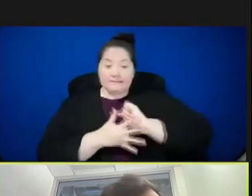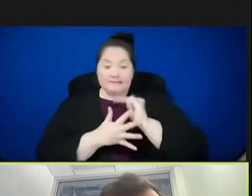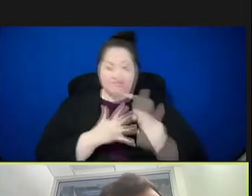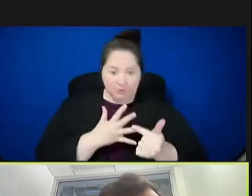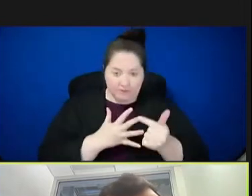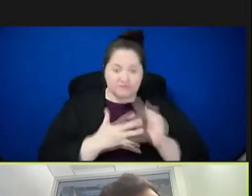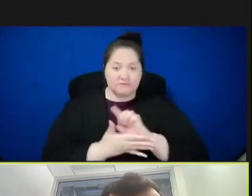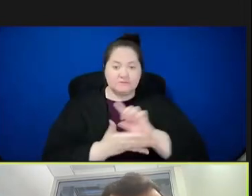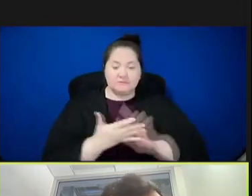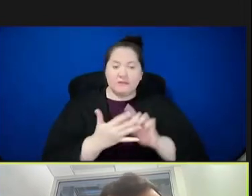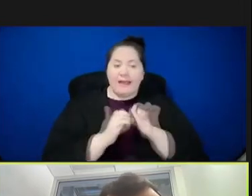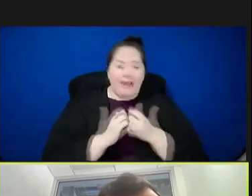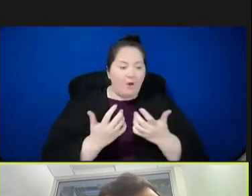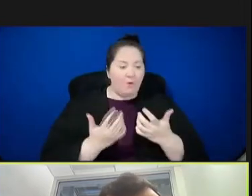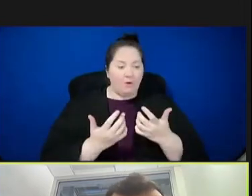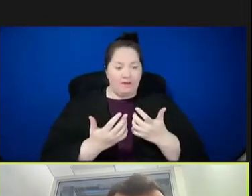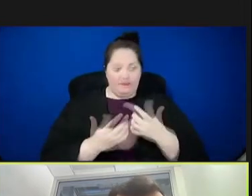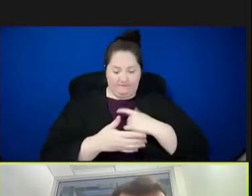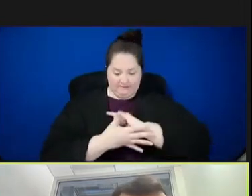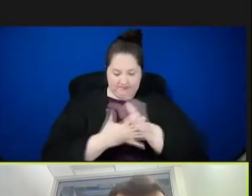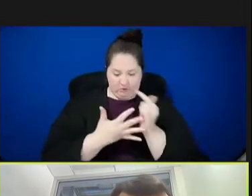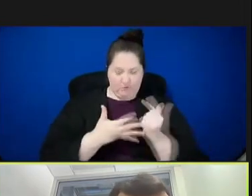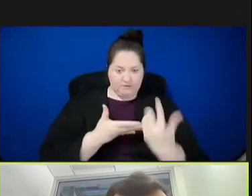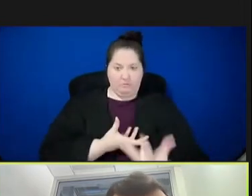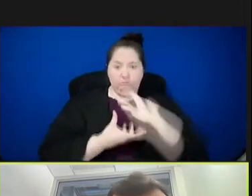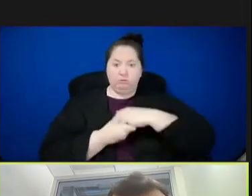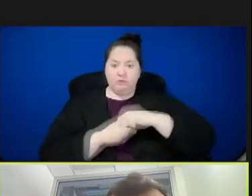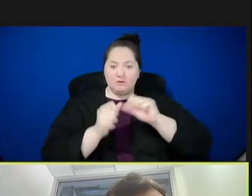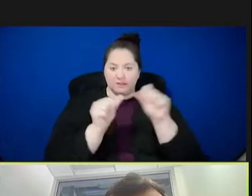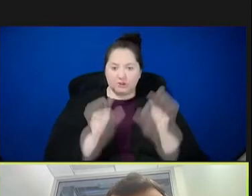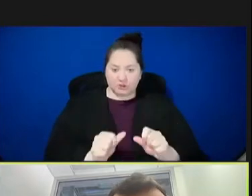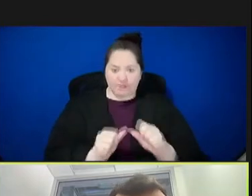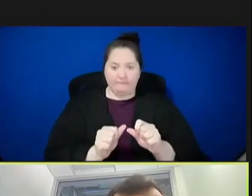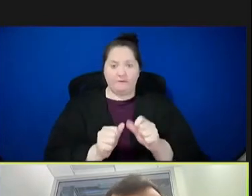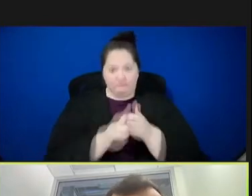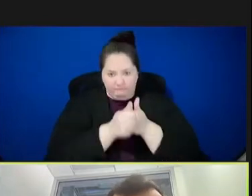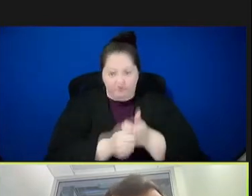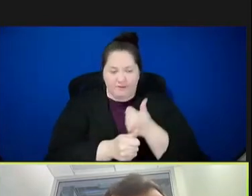we make a sequence that folds it into this shape every single time? And then the actual structure